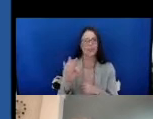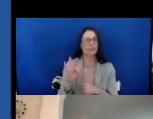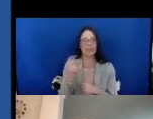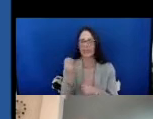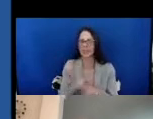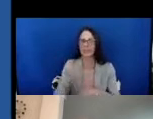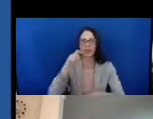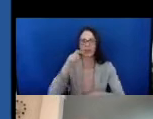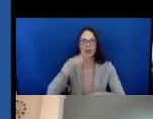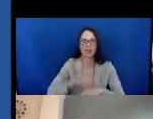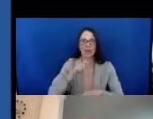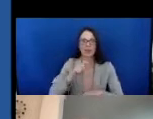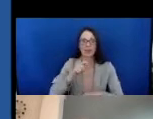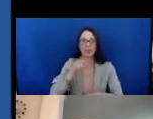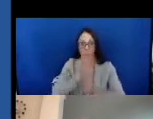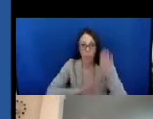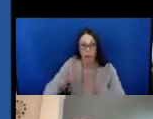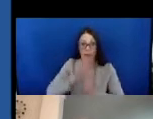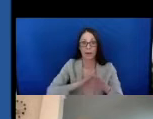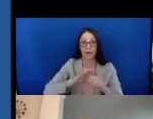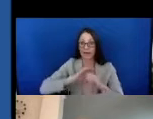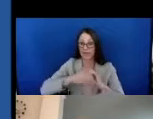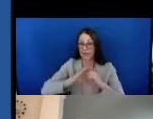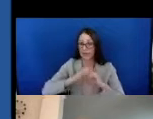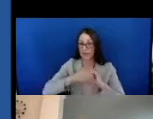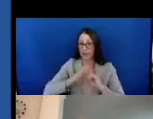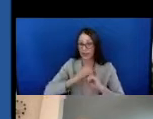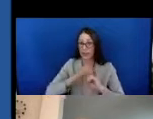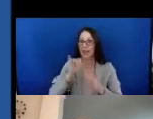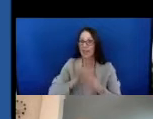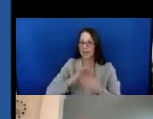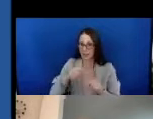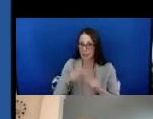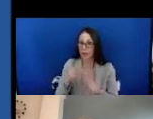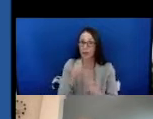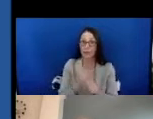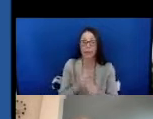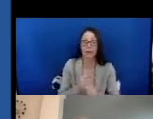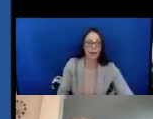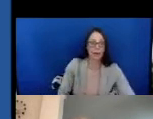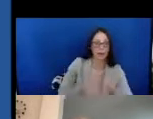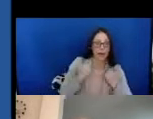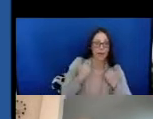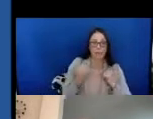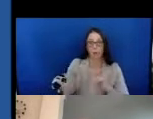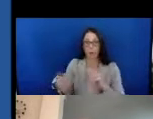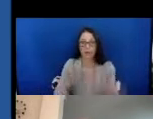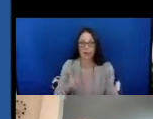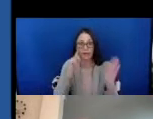intersection ality. 15:57:29 It is when you have to make a life or death decision about allocating limited resources.